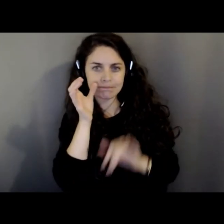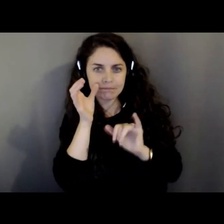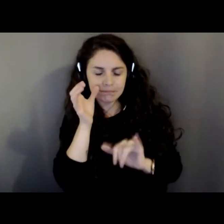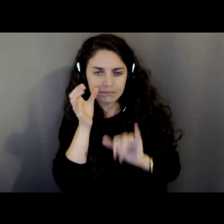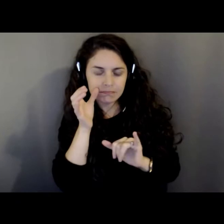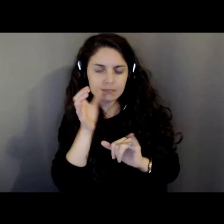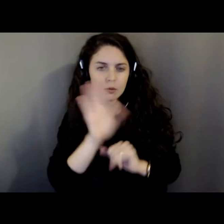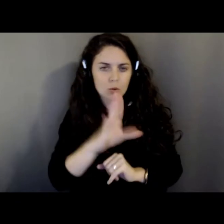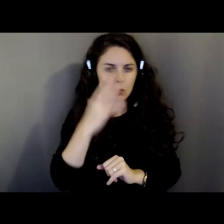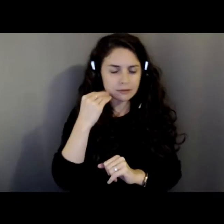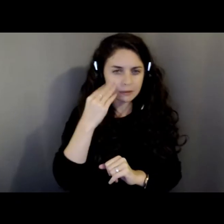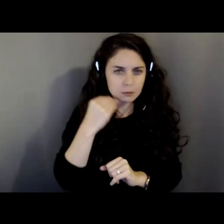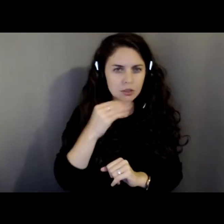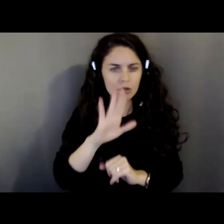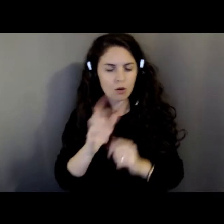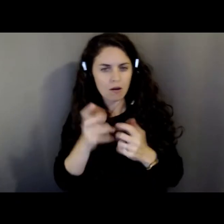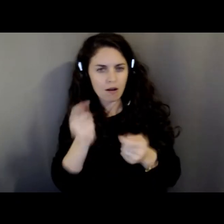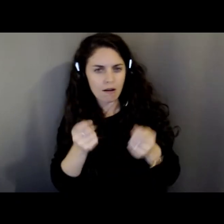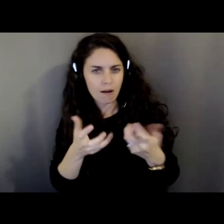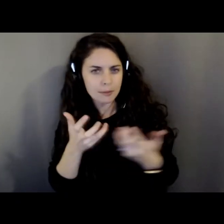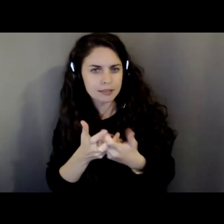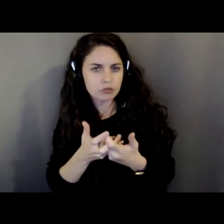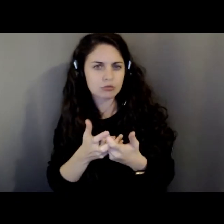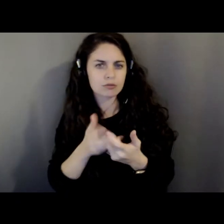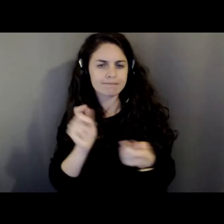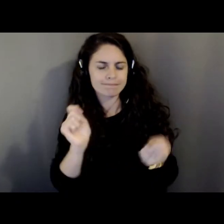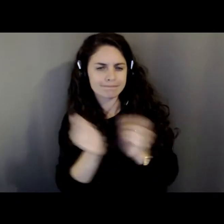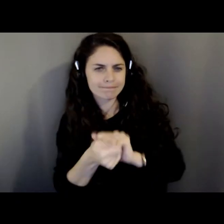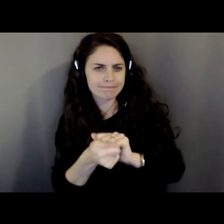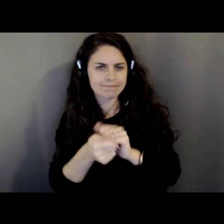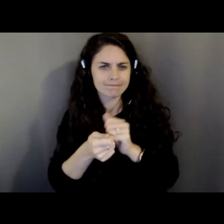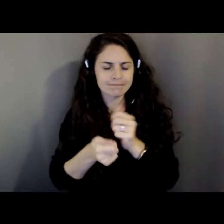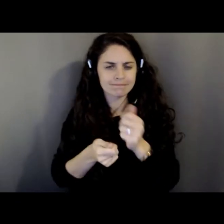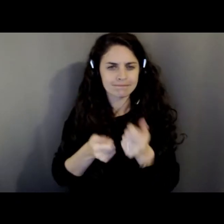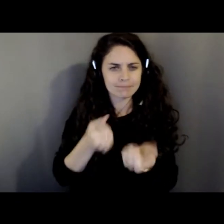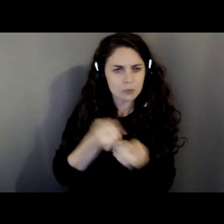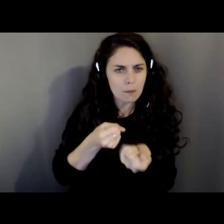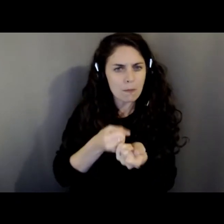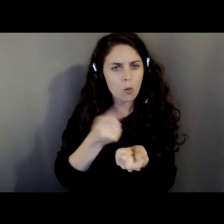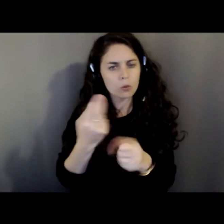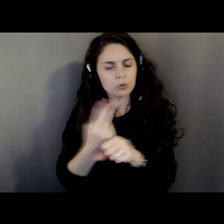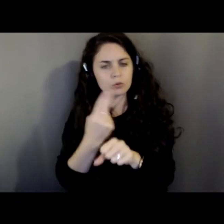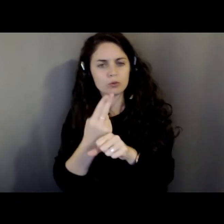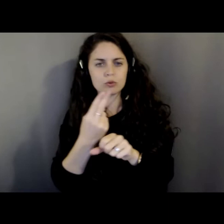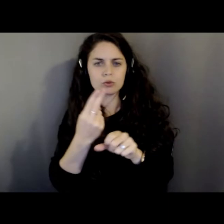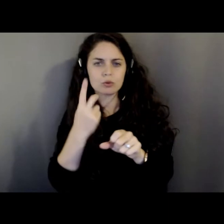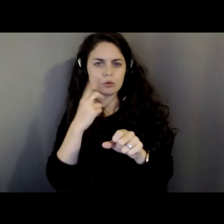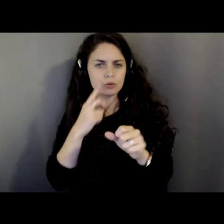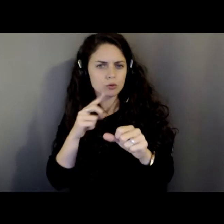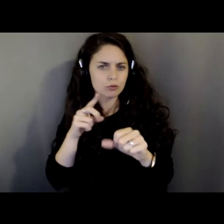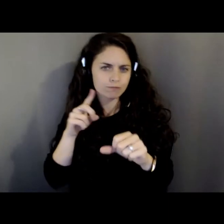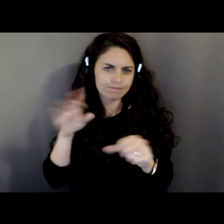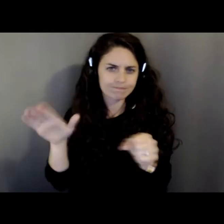about accommodations, adaptations, supports they use to fully participate in classes